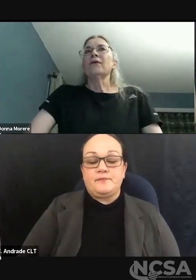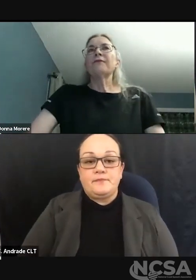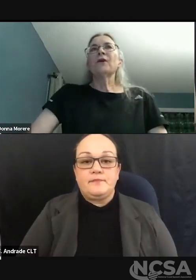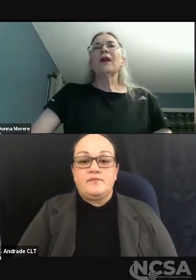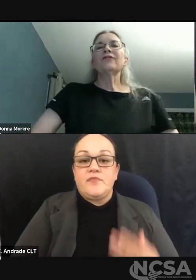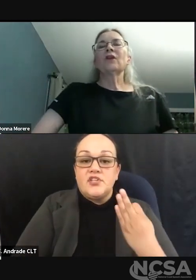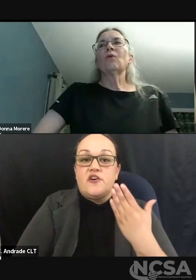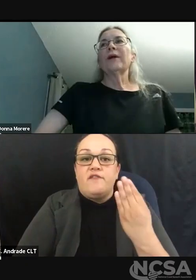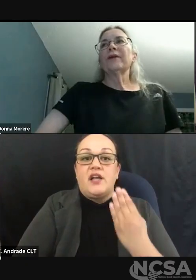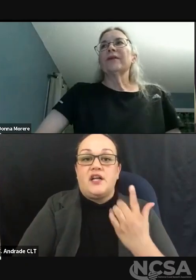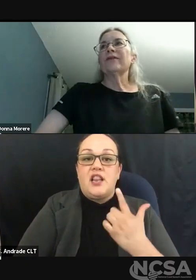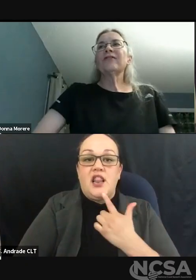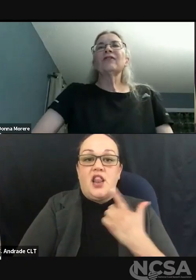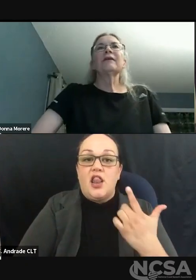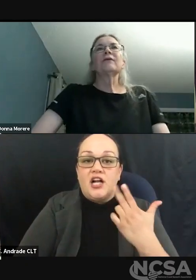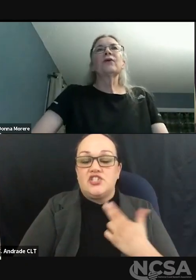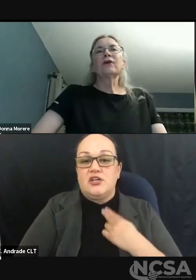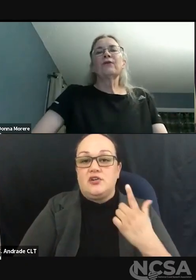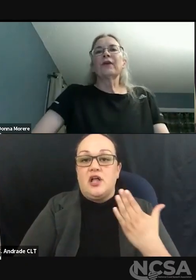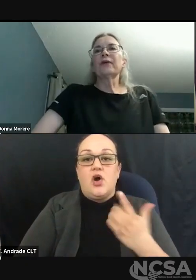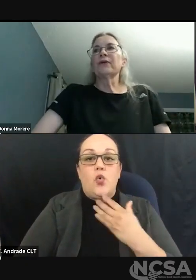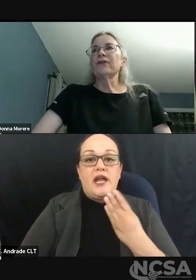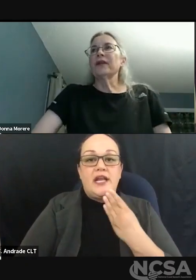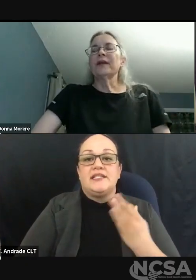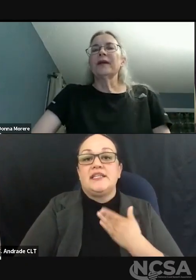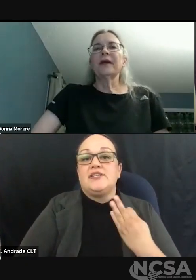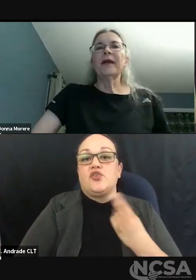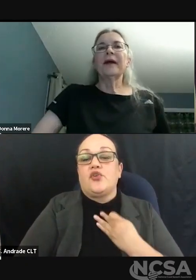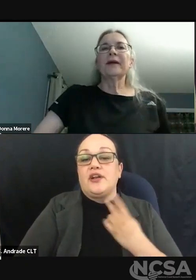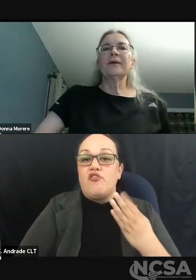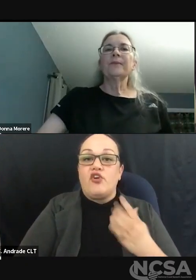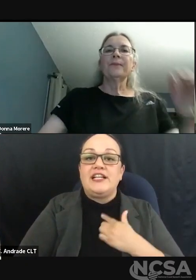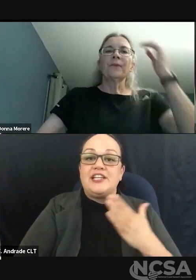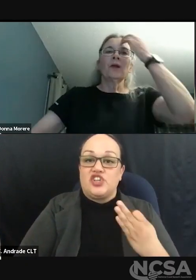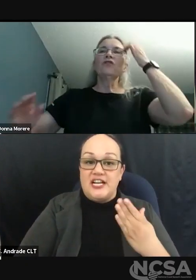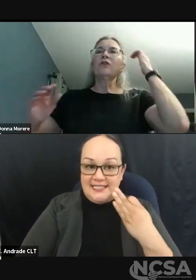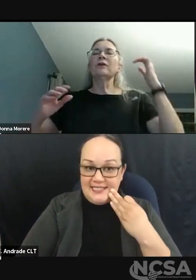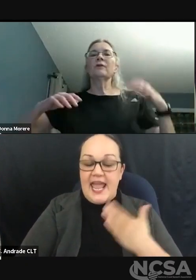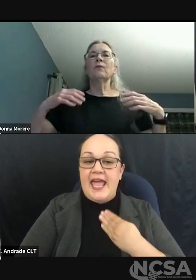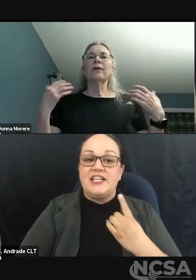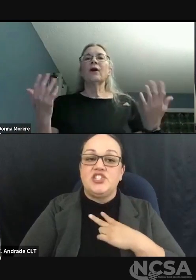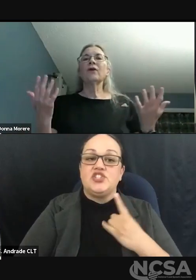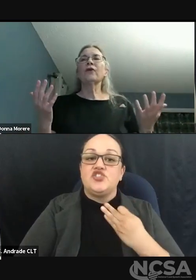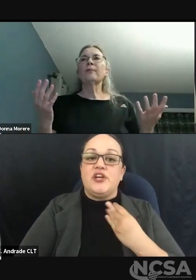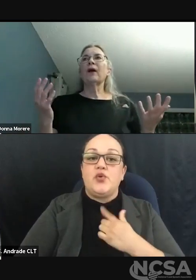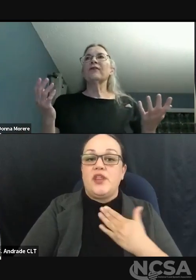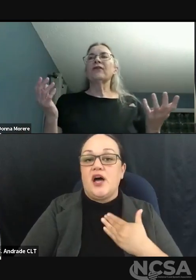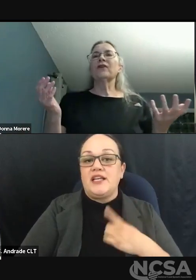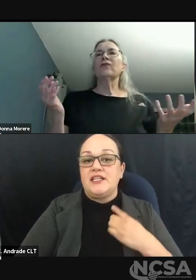So phonological awareness that's critical for literacy and children with auditory processing disorders